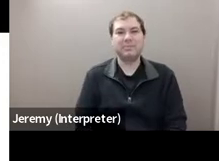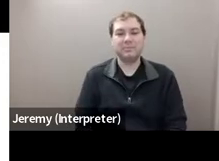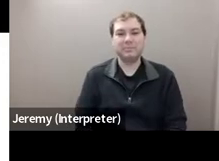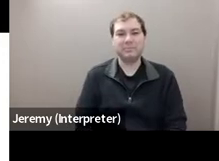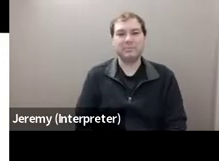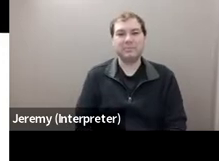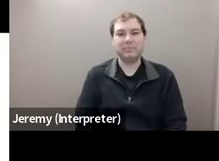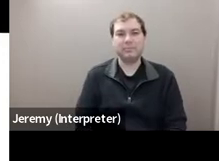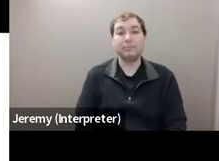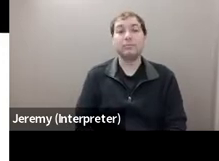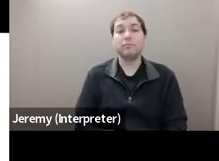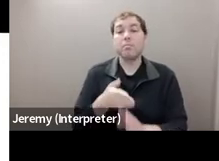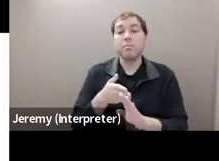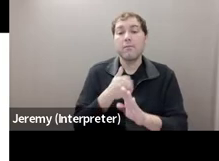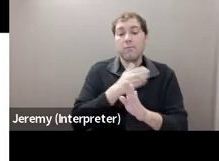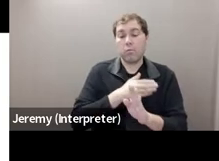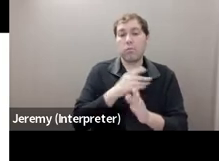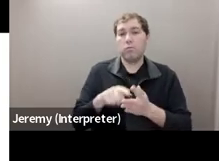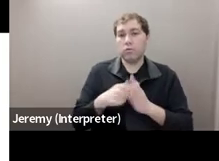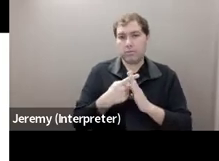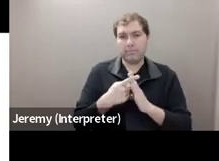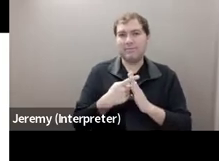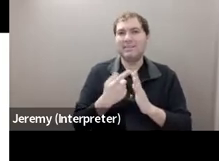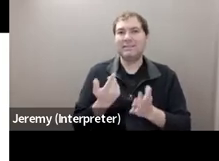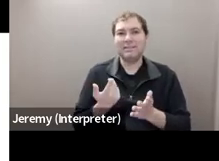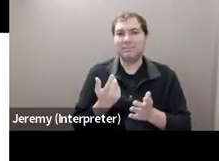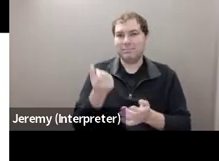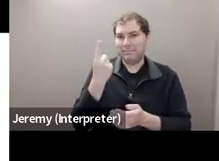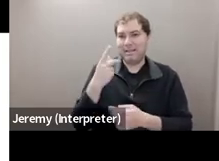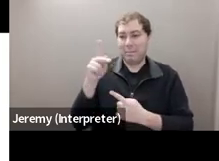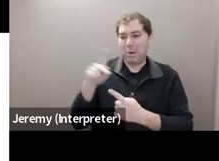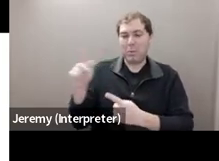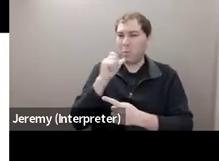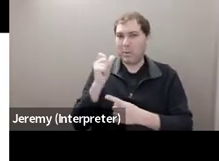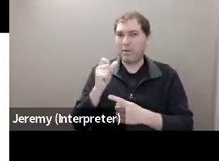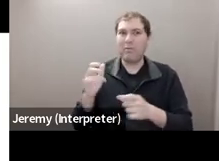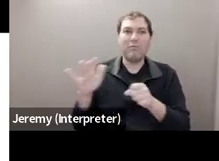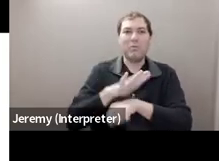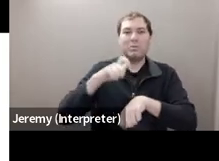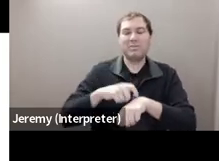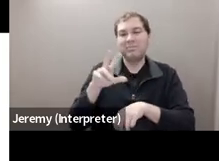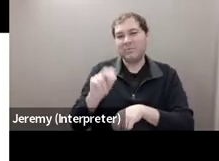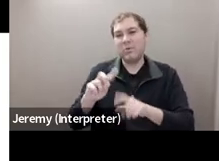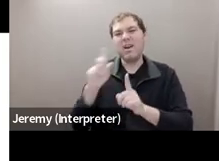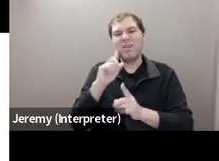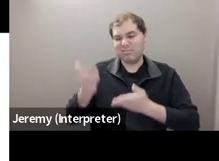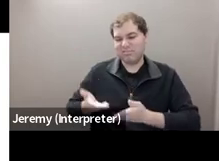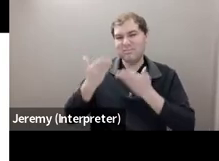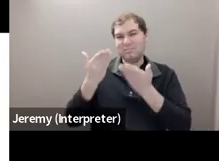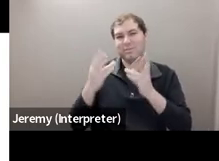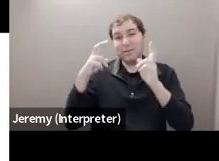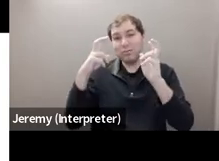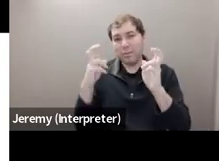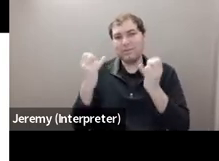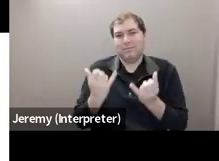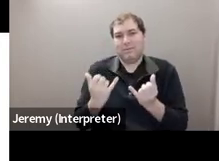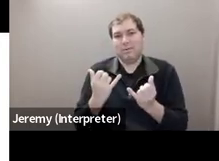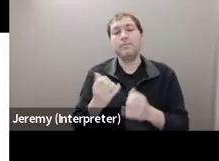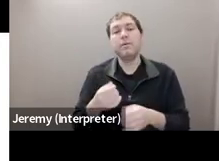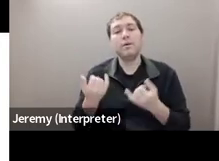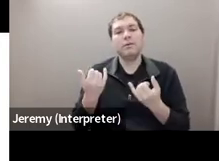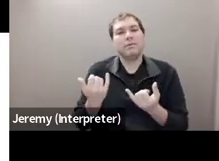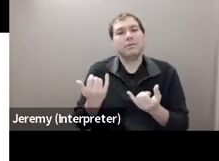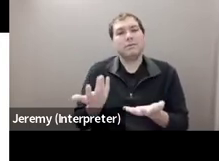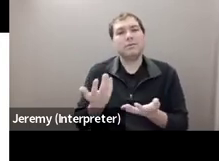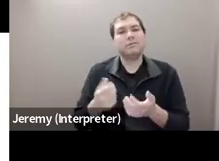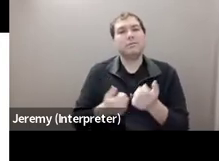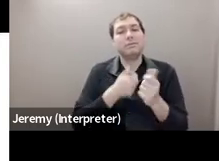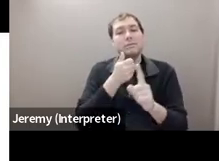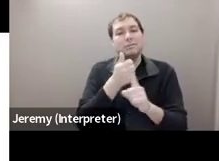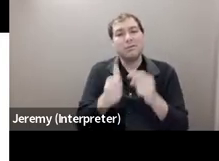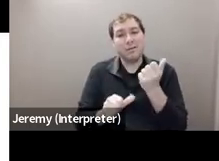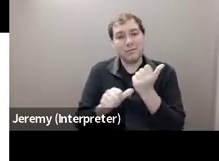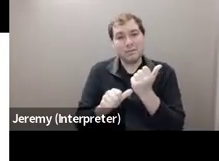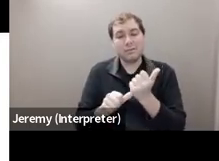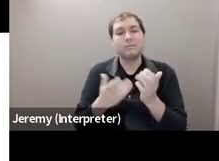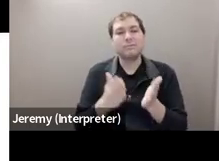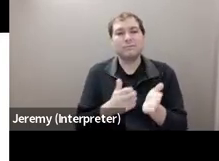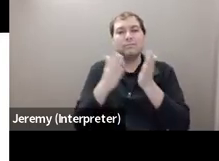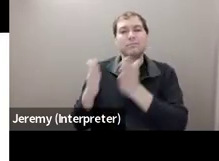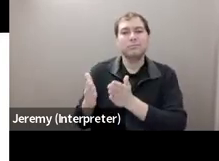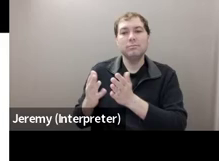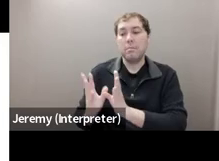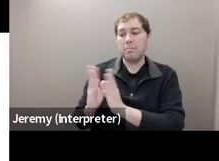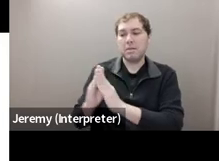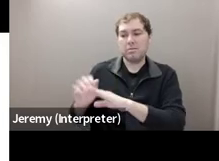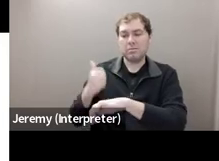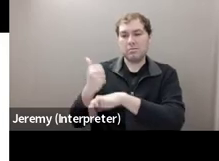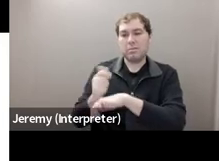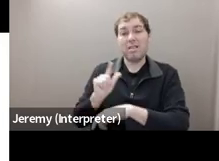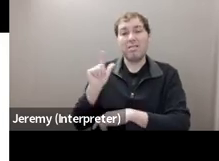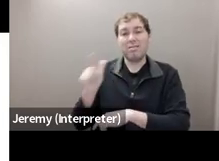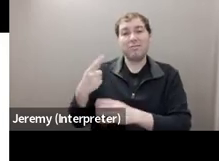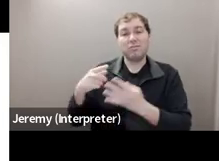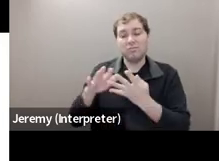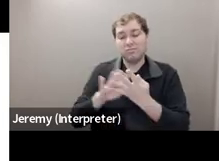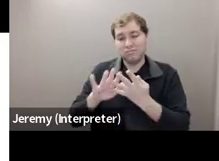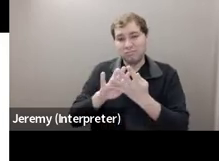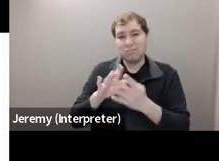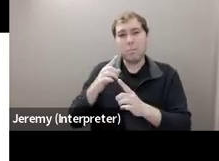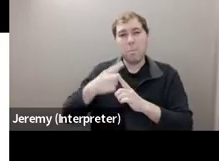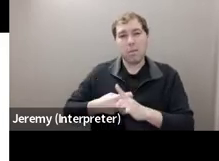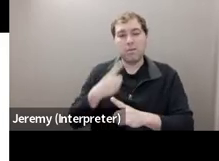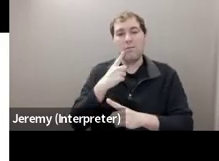Rebecca - APRIL: Before we get started, and I will not have the Powerpoint on the entire time. But just to introduce the topic of what we are talking about today. We're talking about self advocacy. There will be another meeting later in the month to talk about systems advocacy.